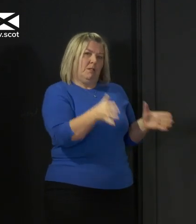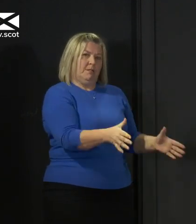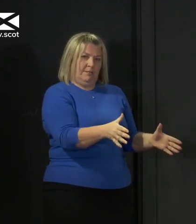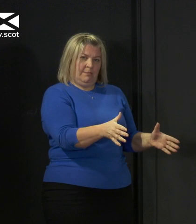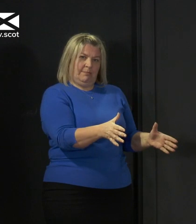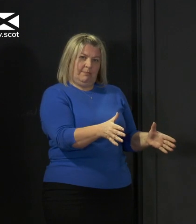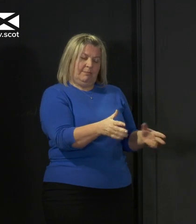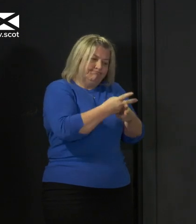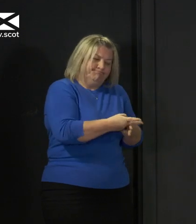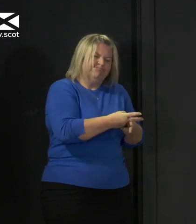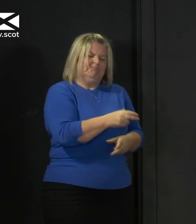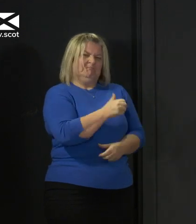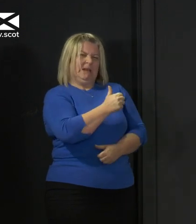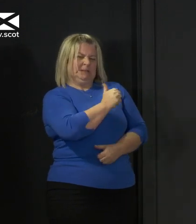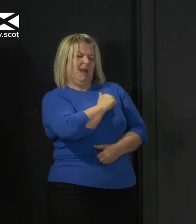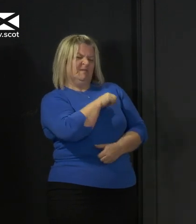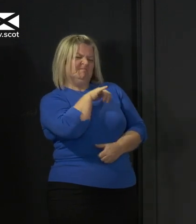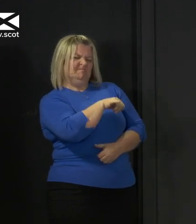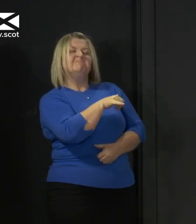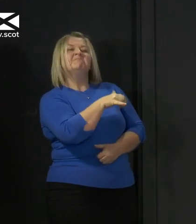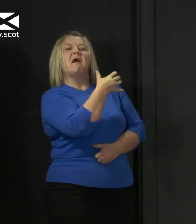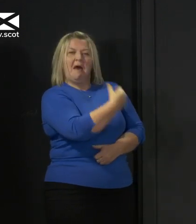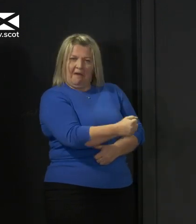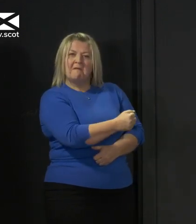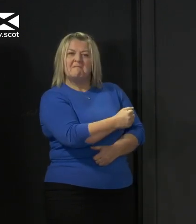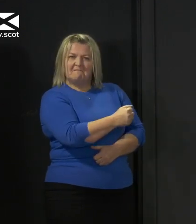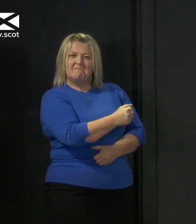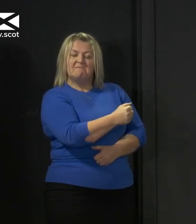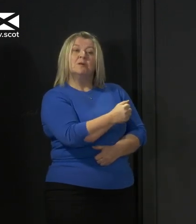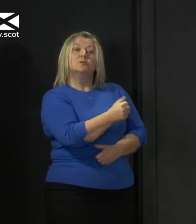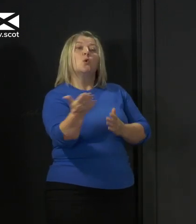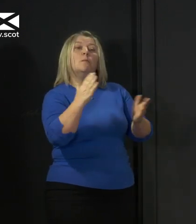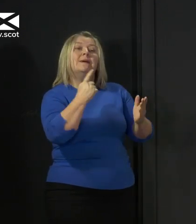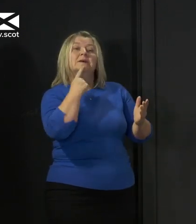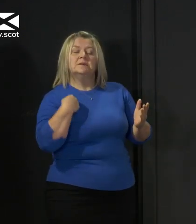suspected covered 19 which is an increase of 12 from yesterday and a